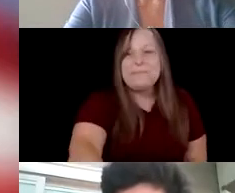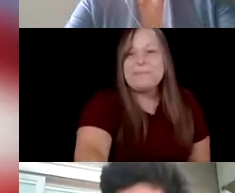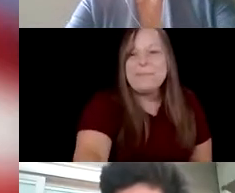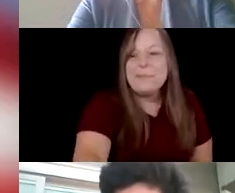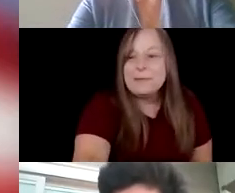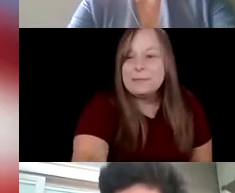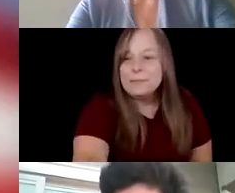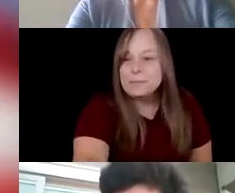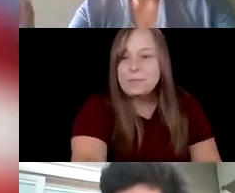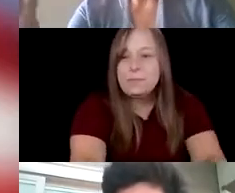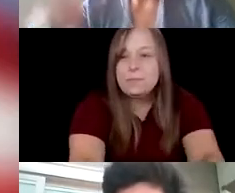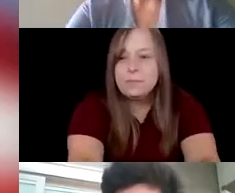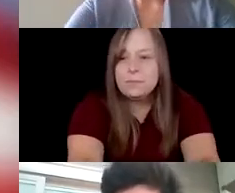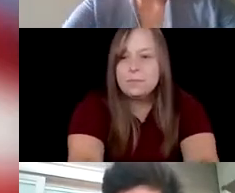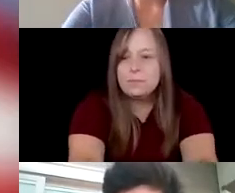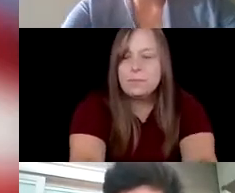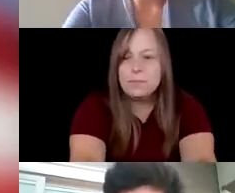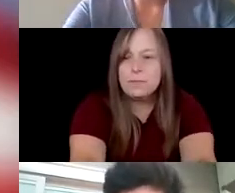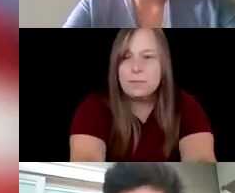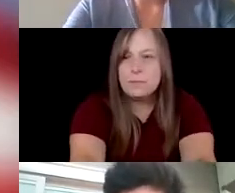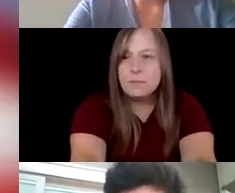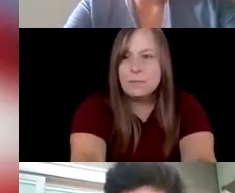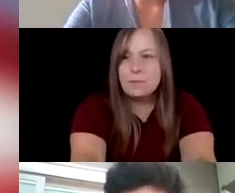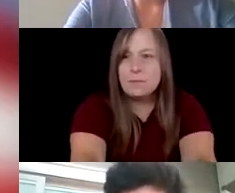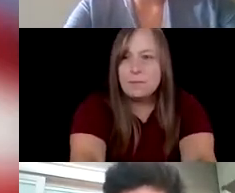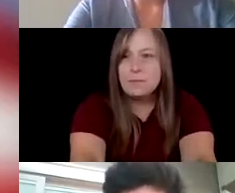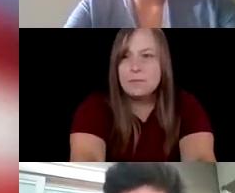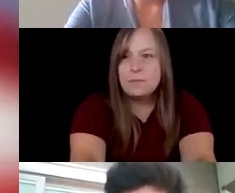All right, so let's go on ahead and get started with the presentation.